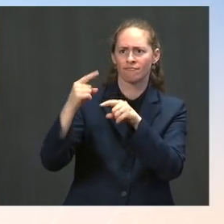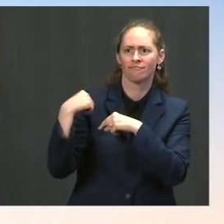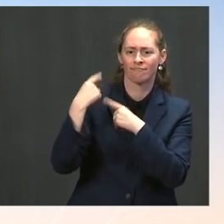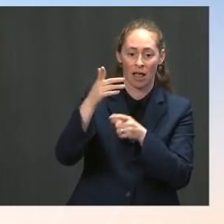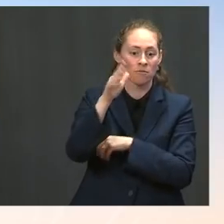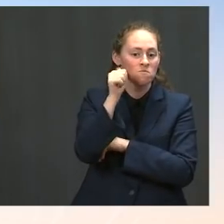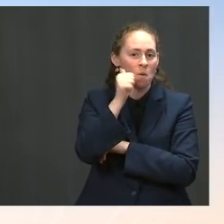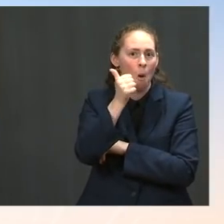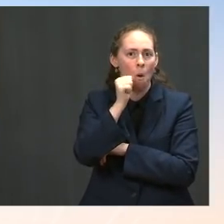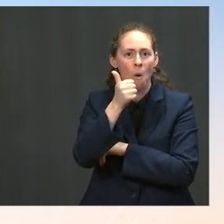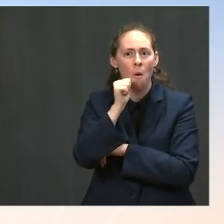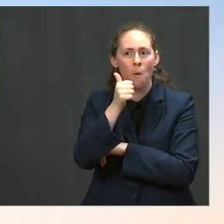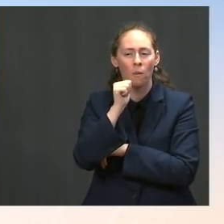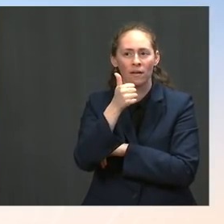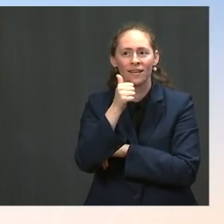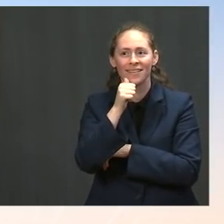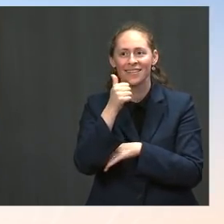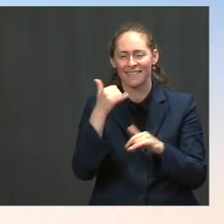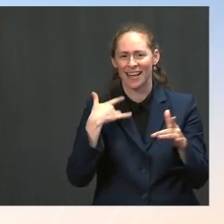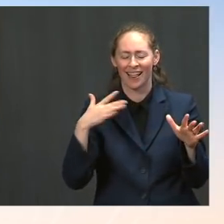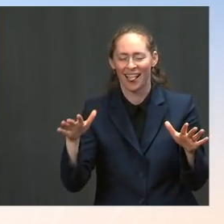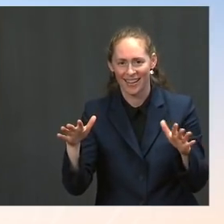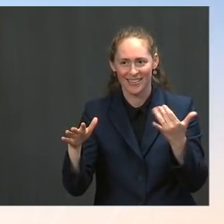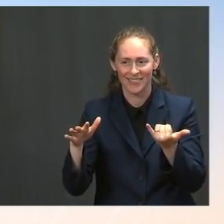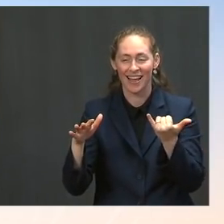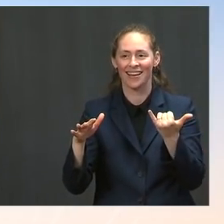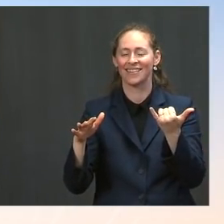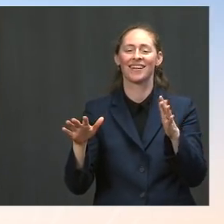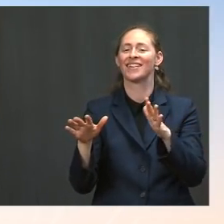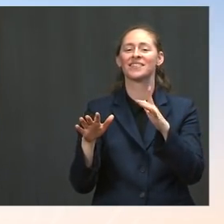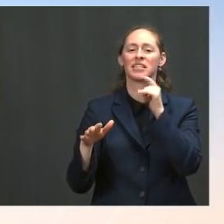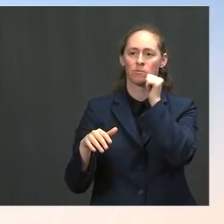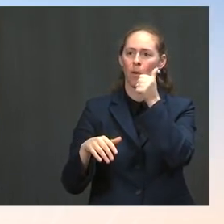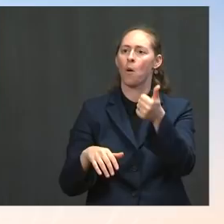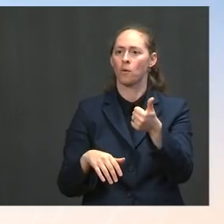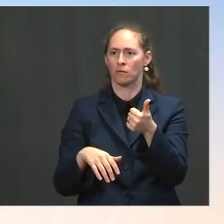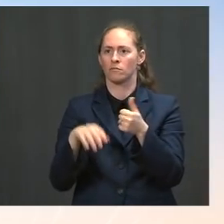The Press: Today is still today. Ms. Psaki: Yes, this -- I would remind you all that this agreement